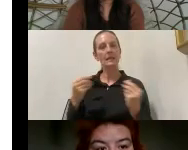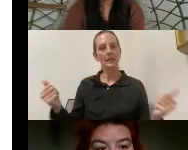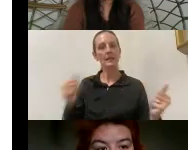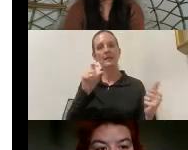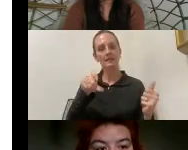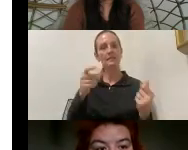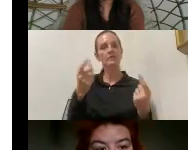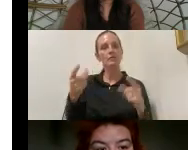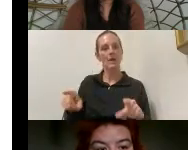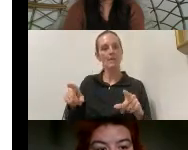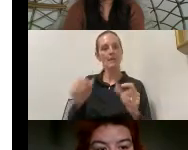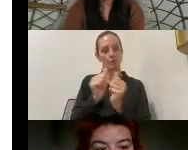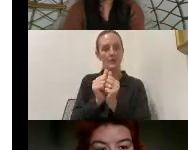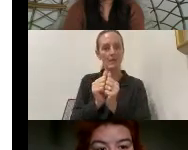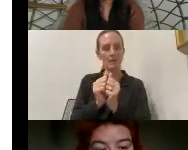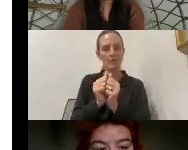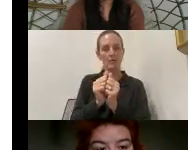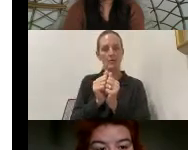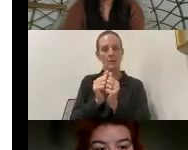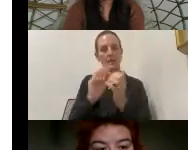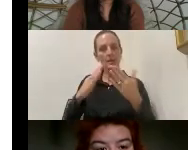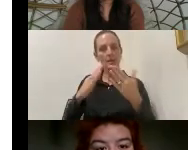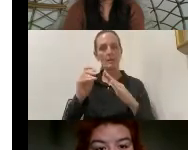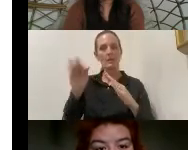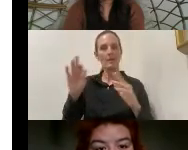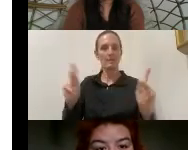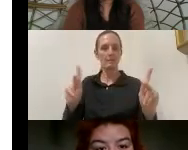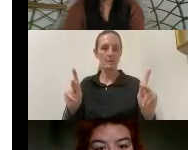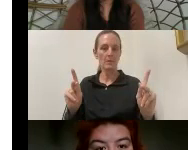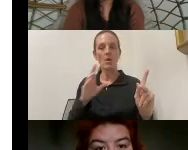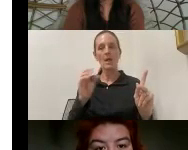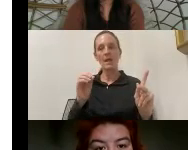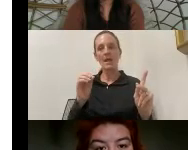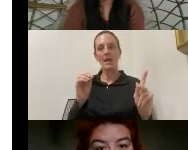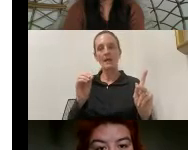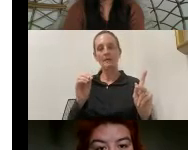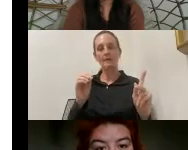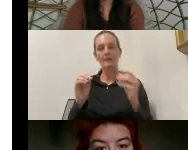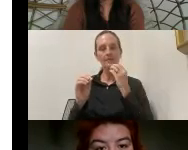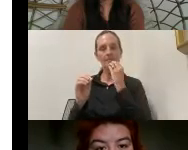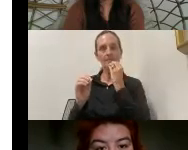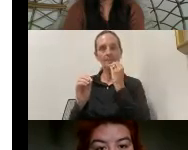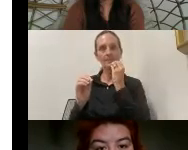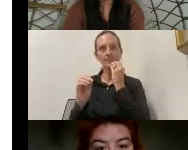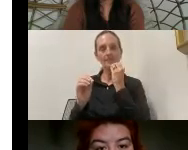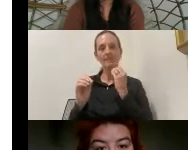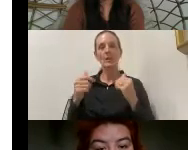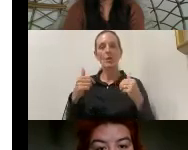kind of as the society kind of sequestered it into these very neat step-by-step, 10 steps